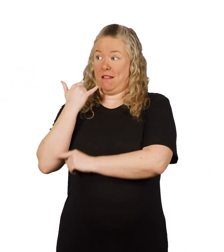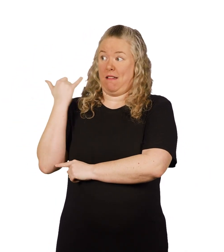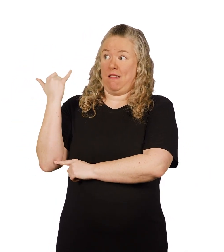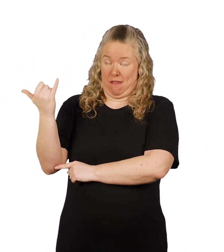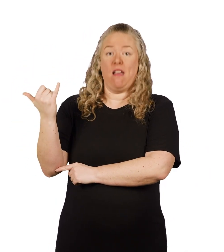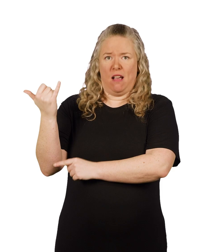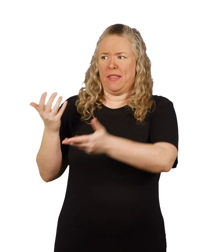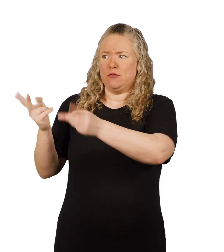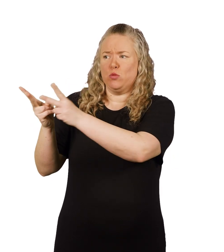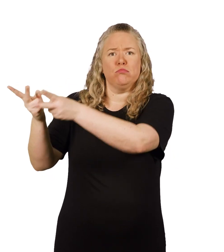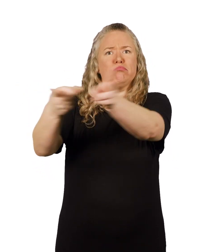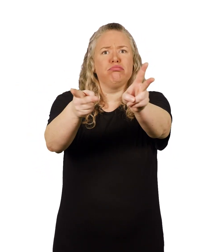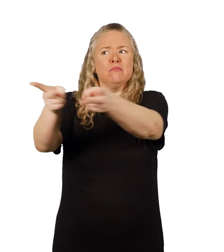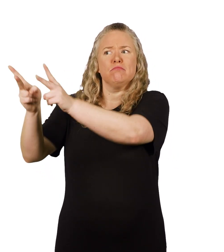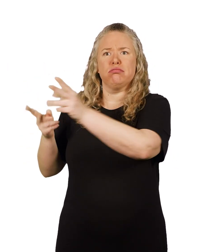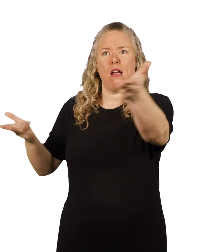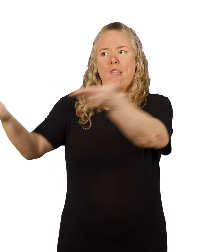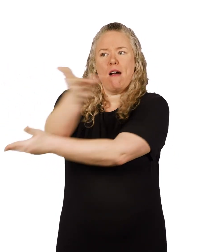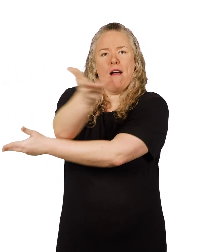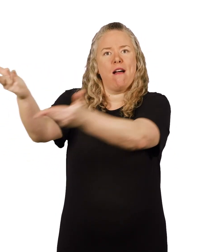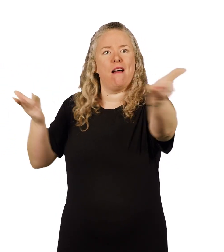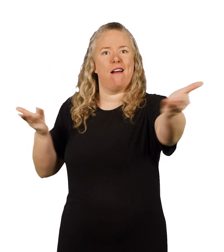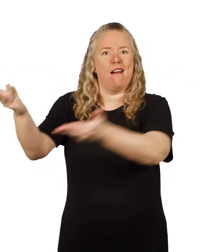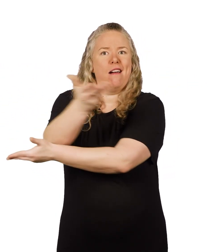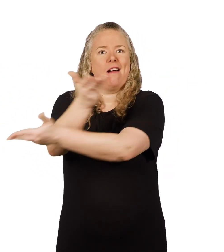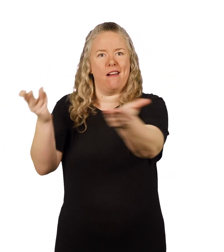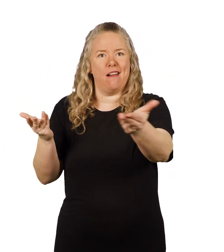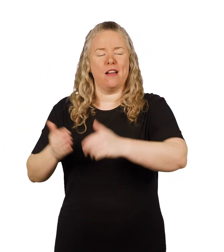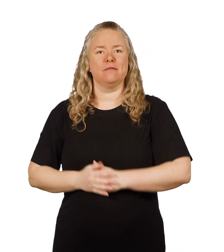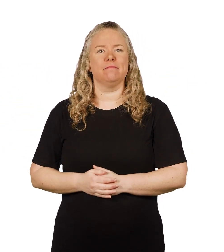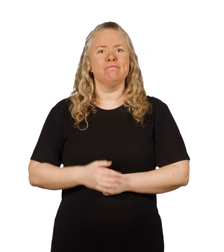and relay your conversation with them.